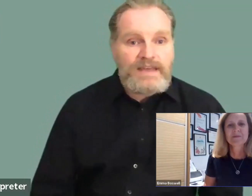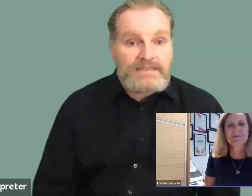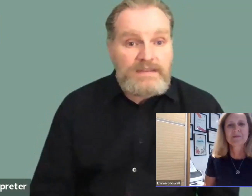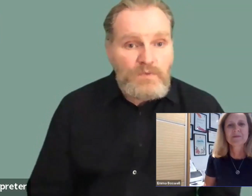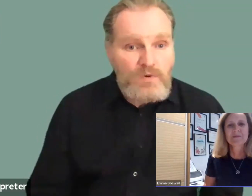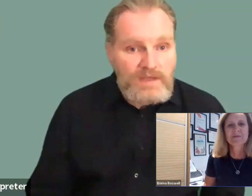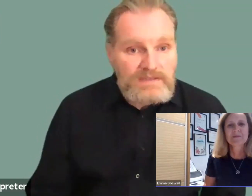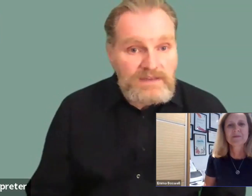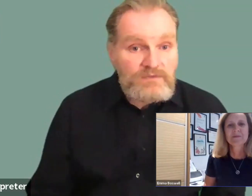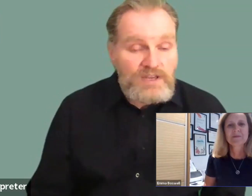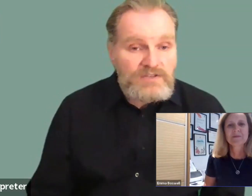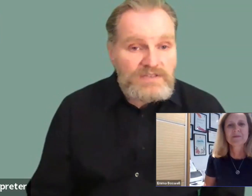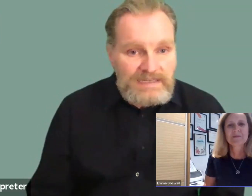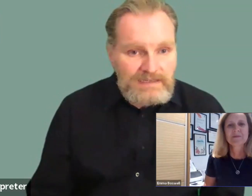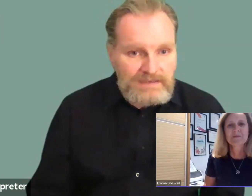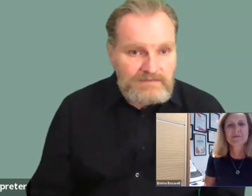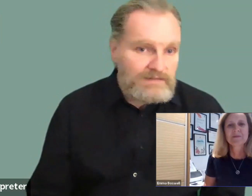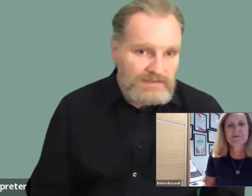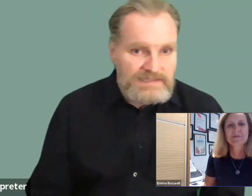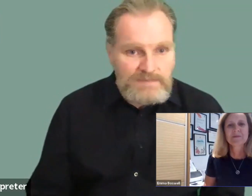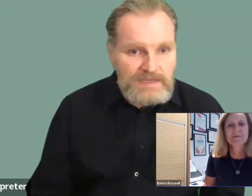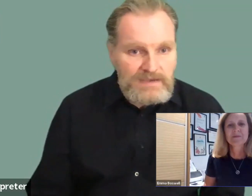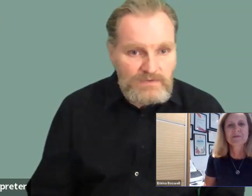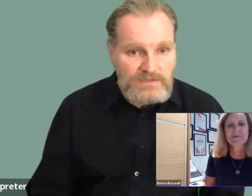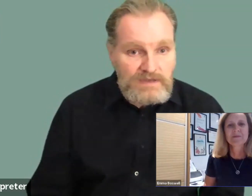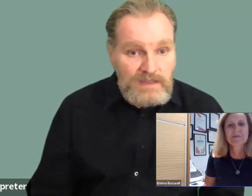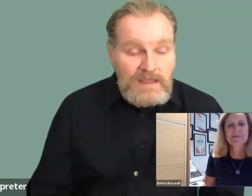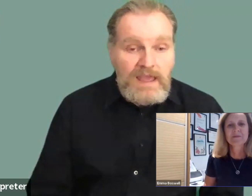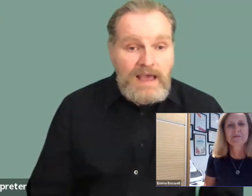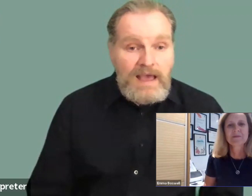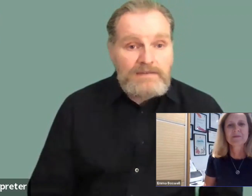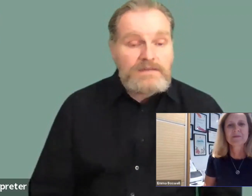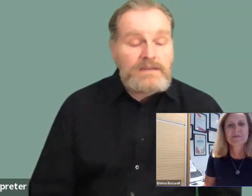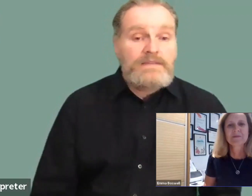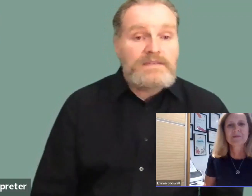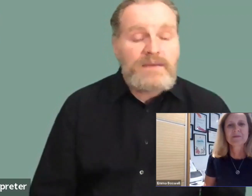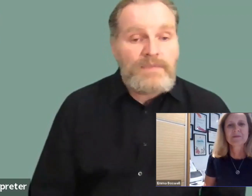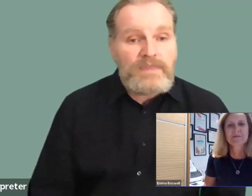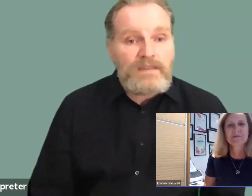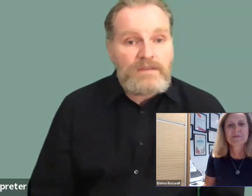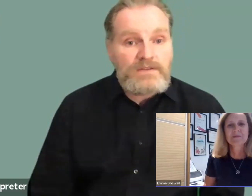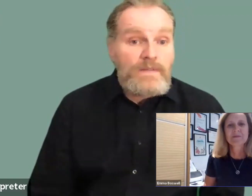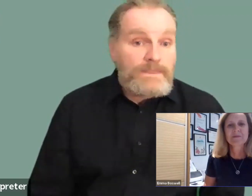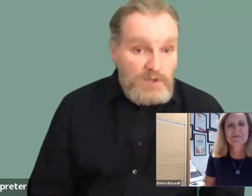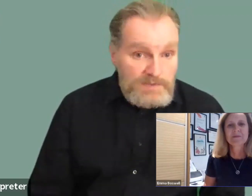has deteriorated, I've changed the ceiling lights in my house. And this is something that the Thomas